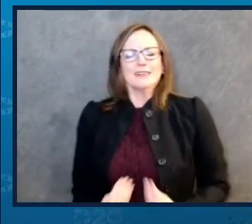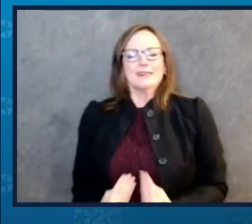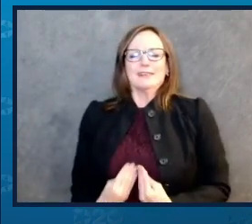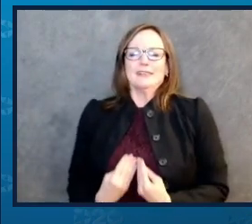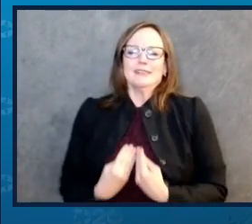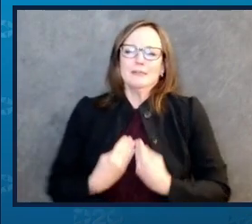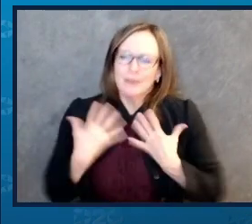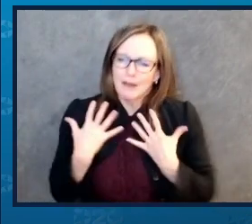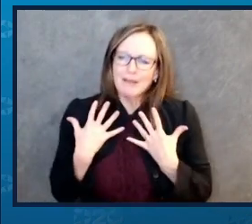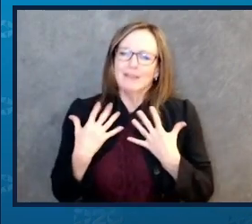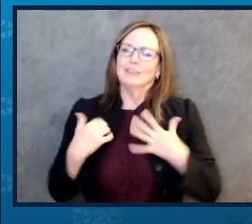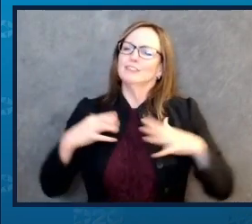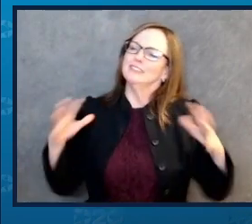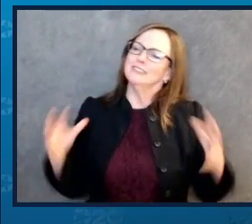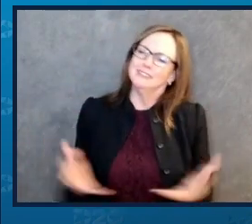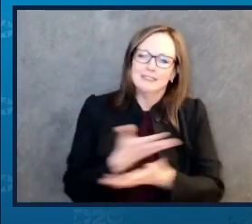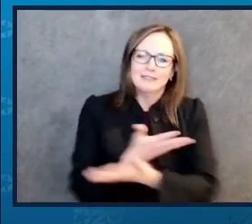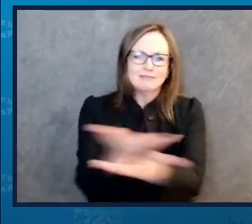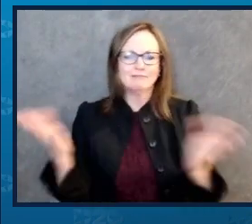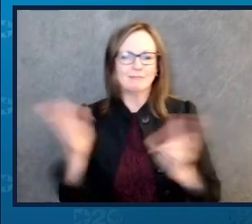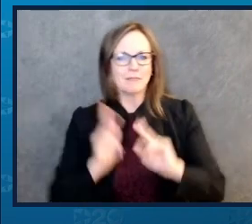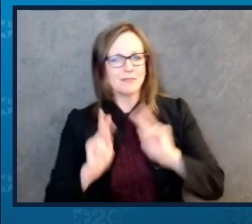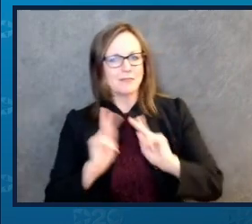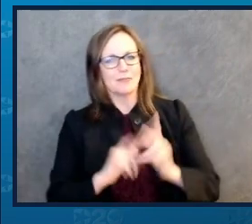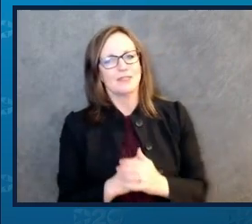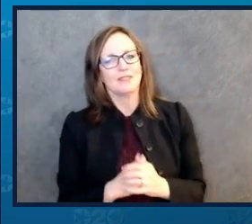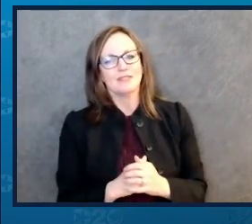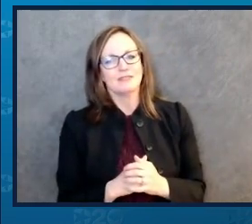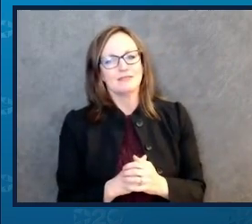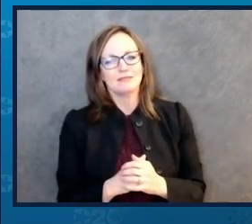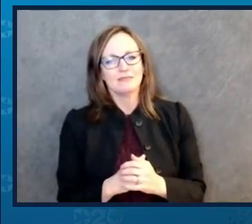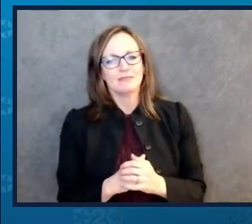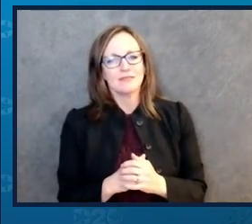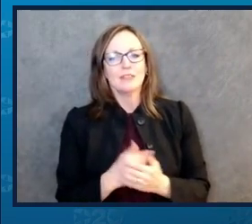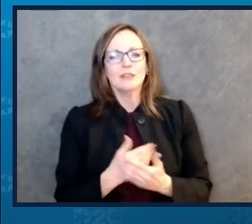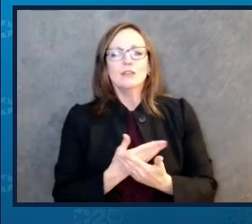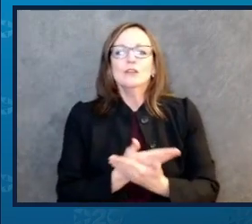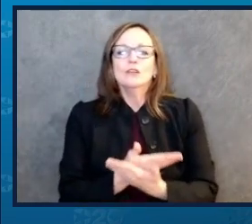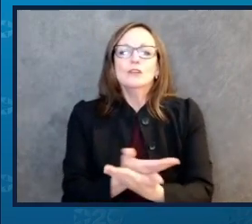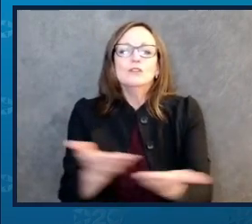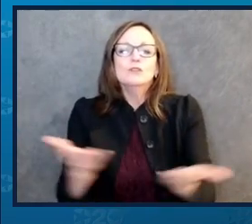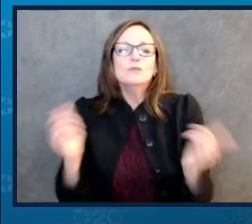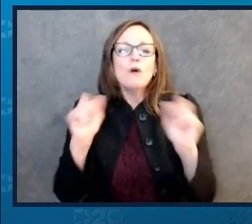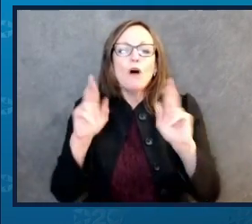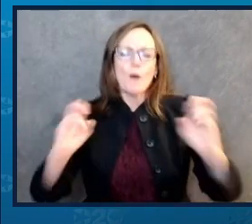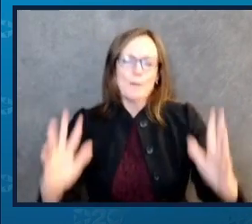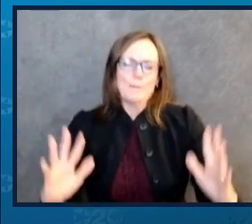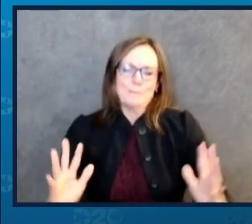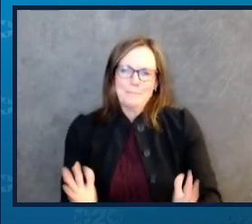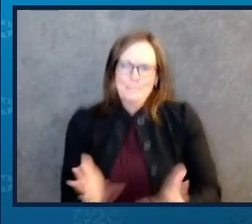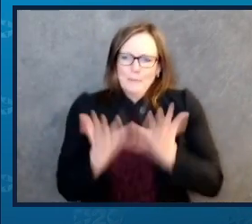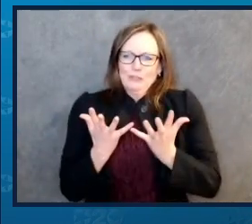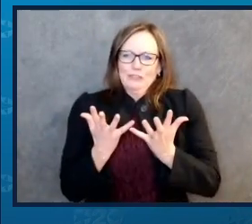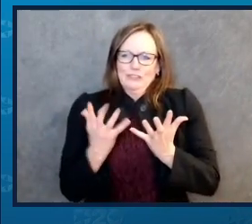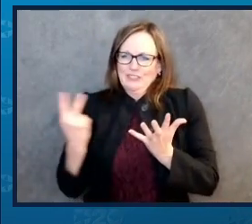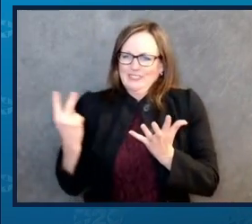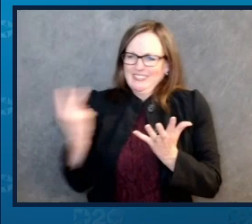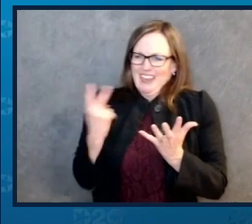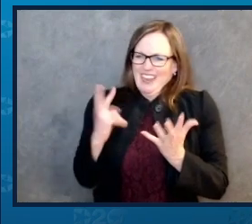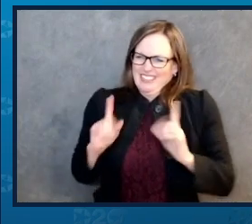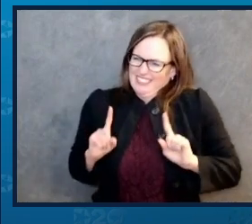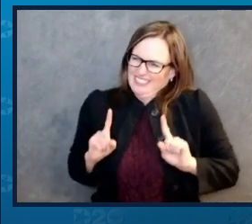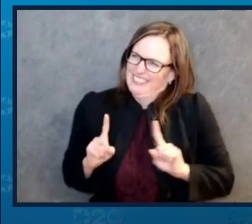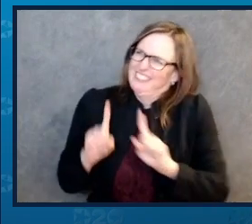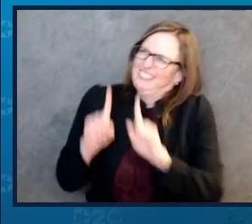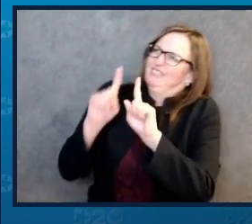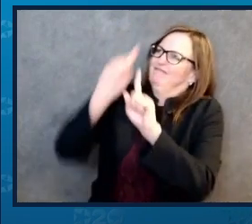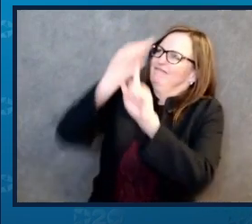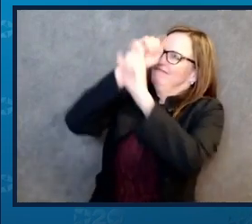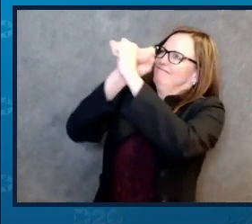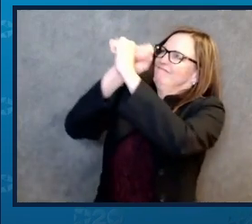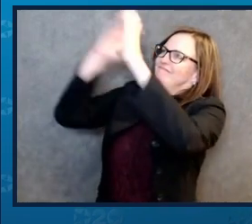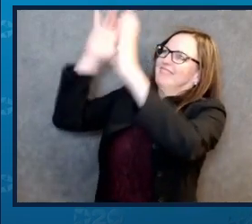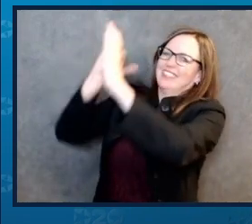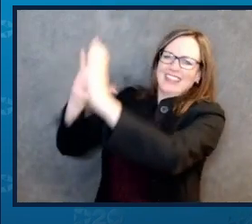YOU, ARE YOU PUSHING US.